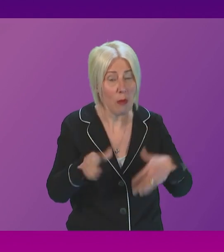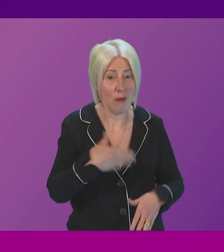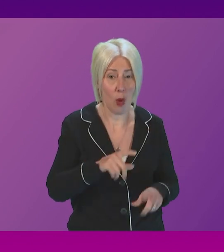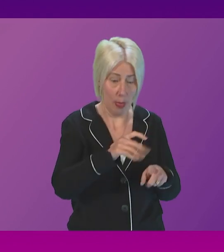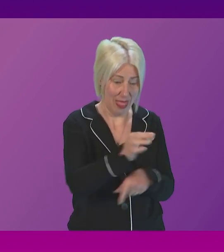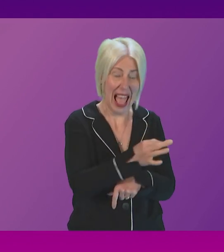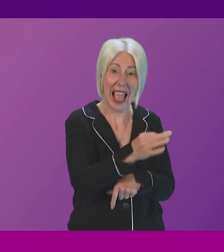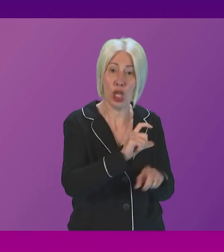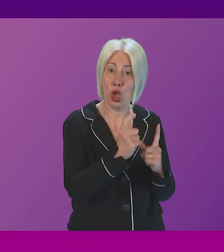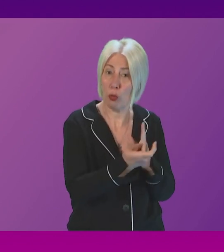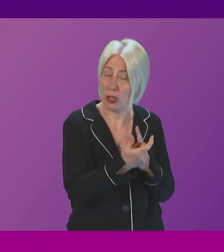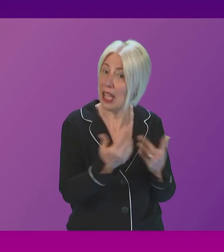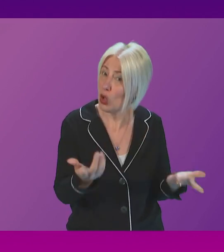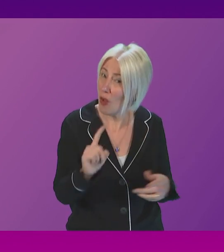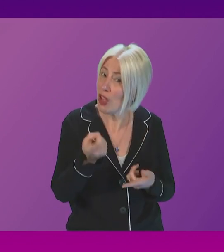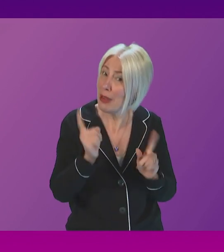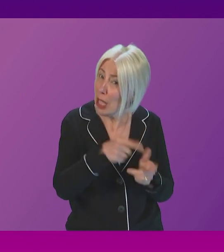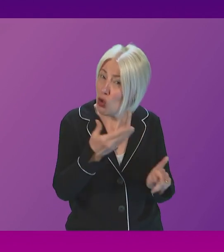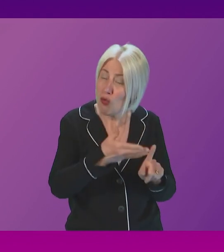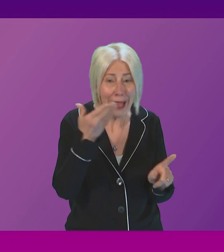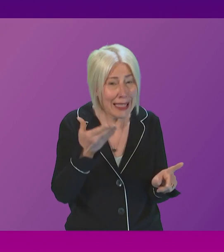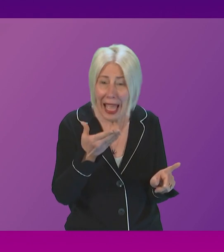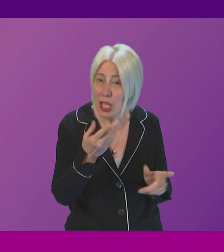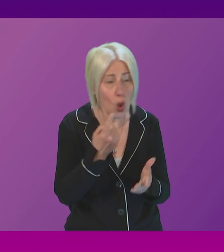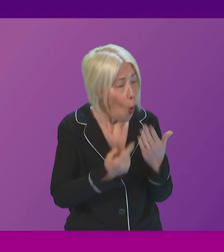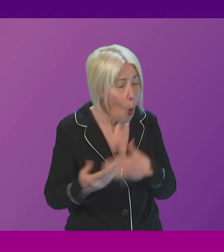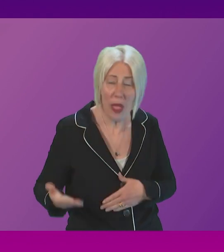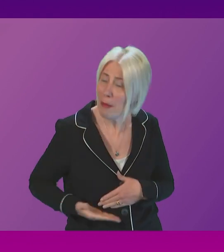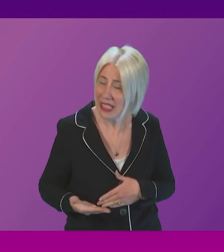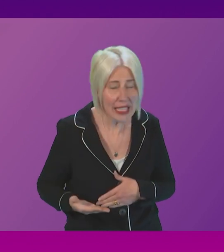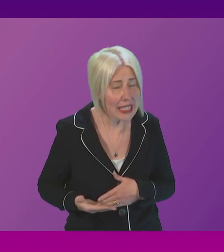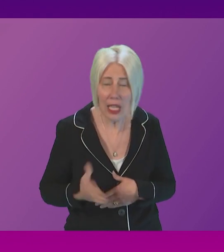so does the First Minister recognise that it is not only businesses that need compensation,